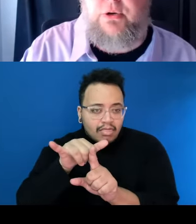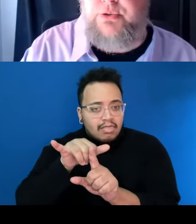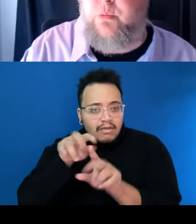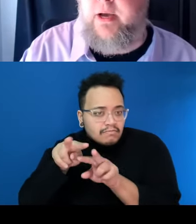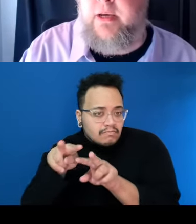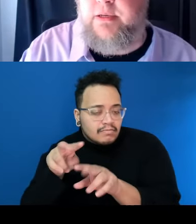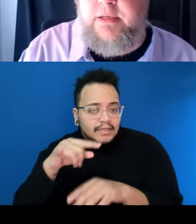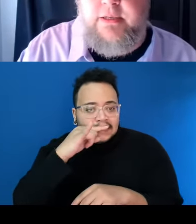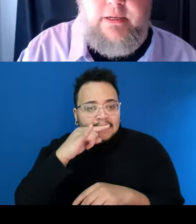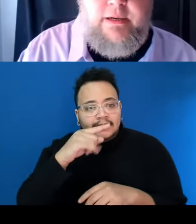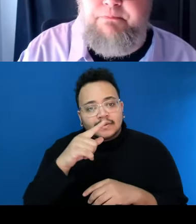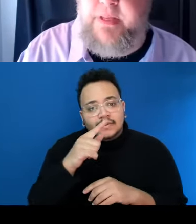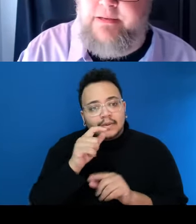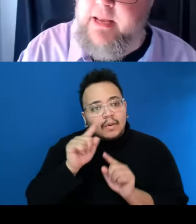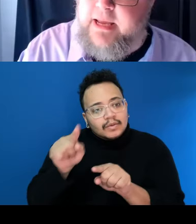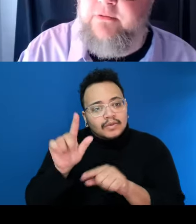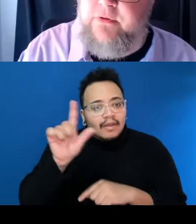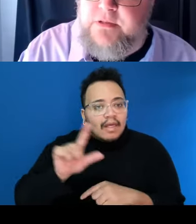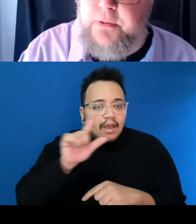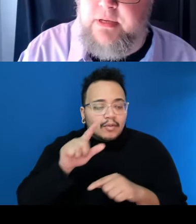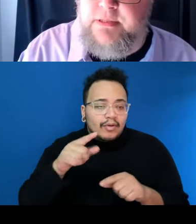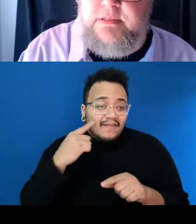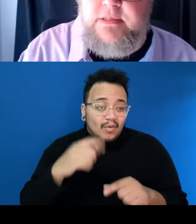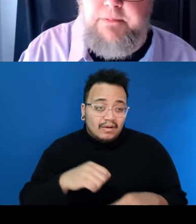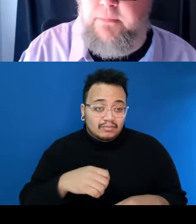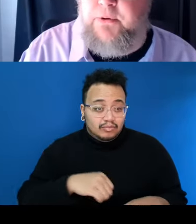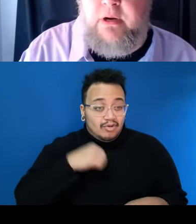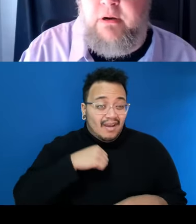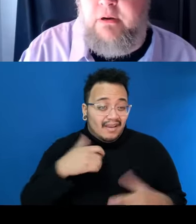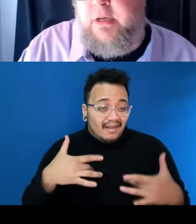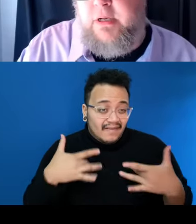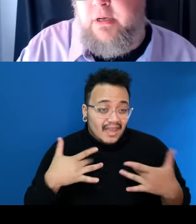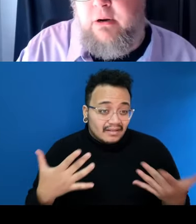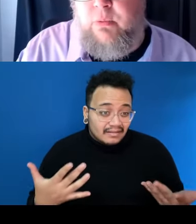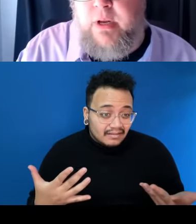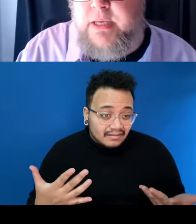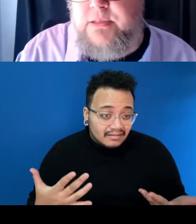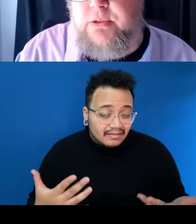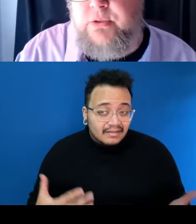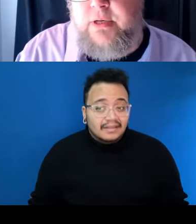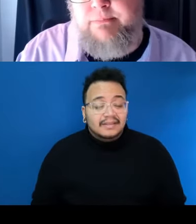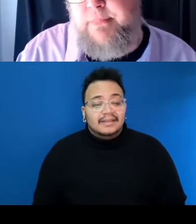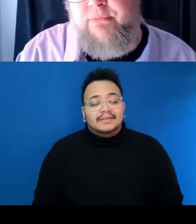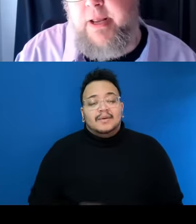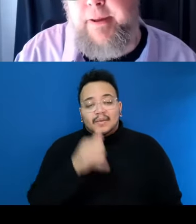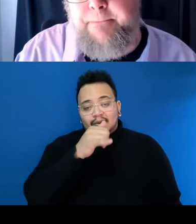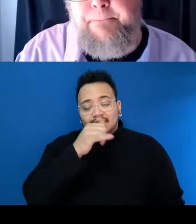culture-wide negative experiences that people are running into every day.